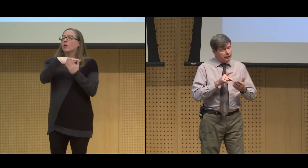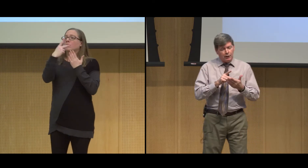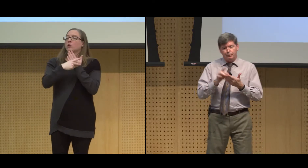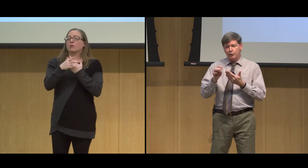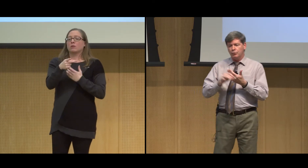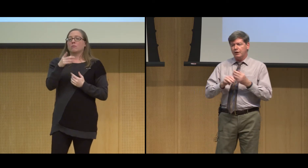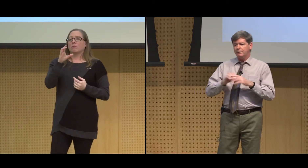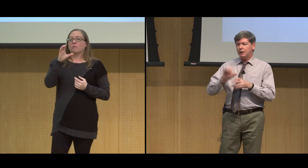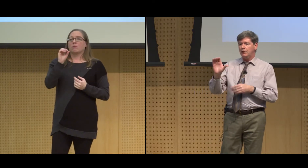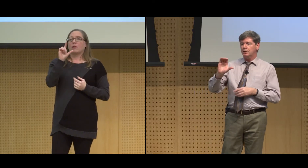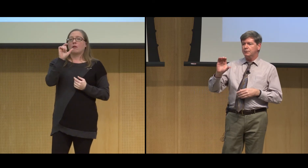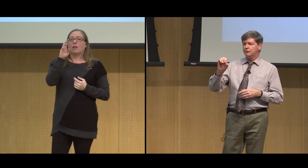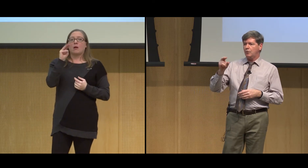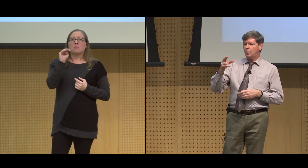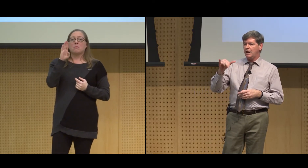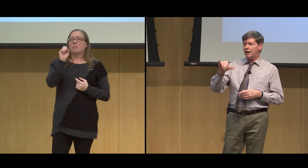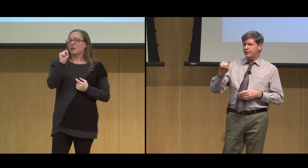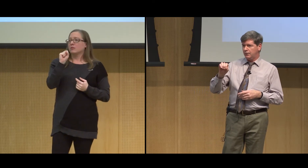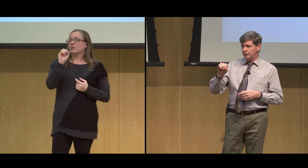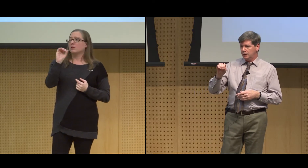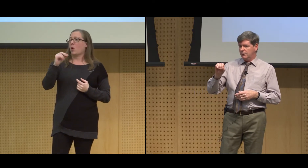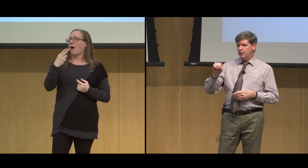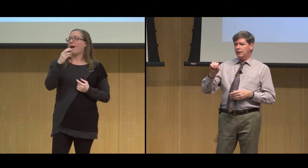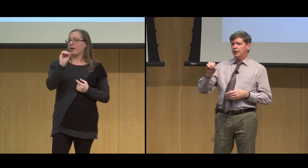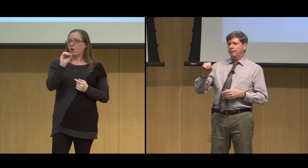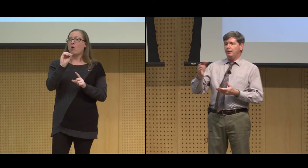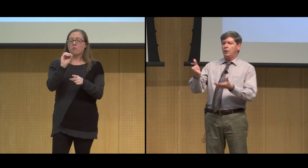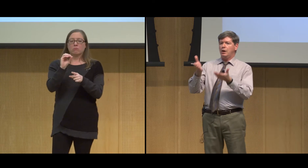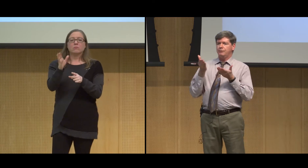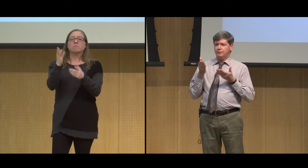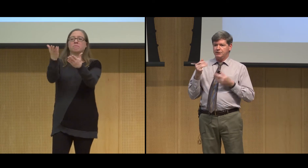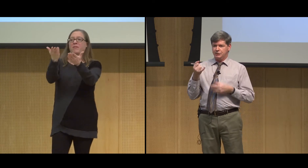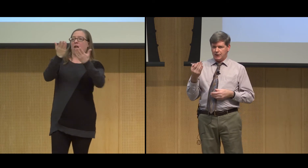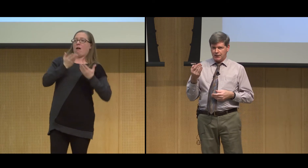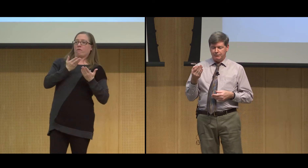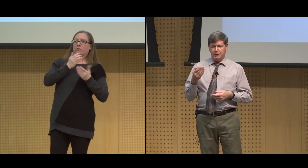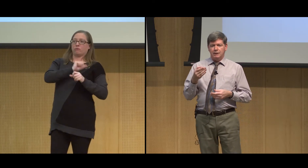a program in Columbus, Ohio, offered me a job.